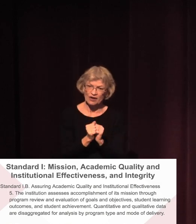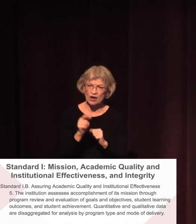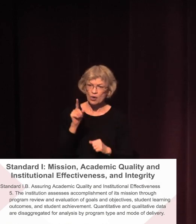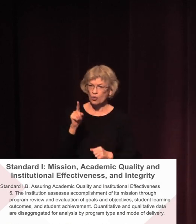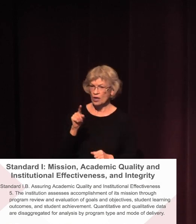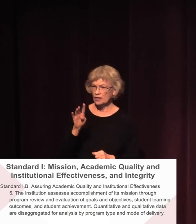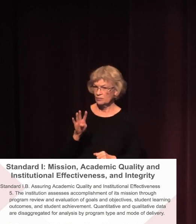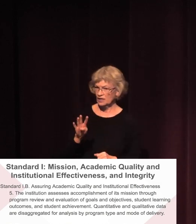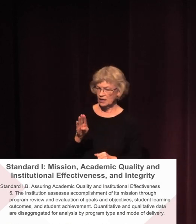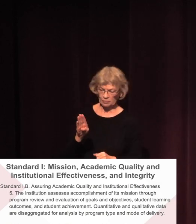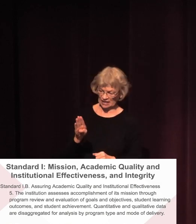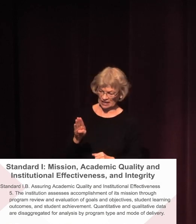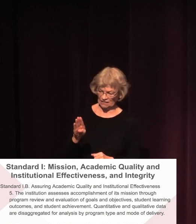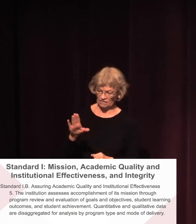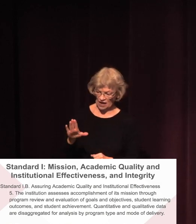different parts of these addition that work together.